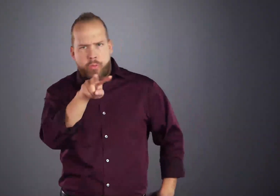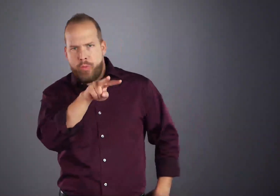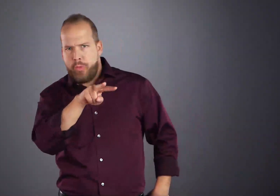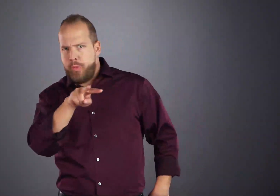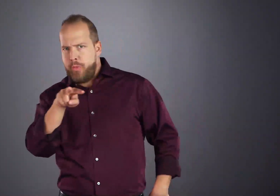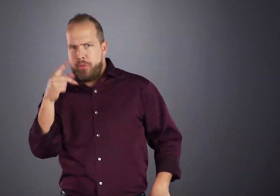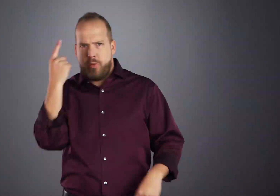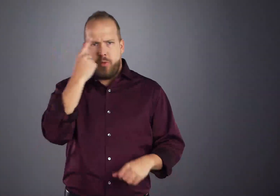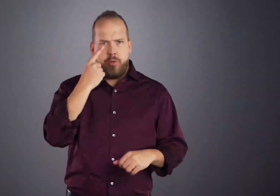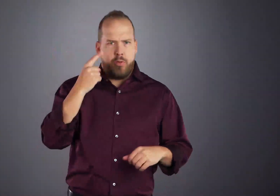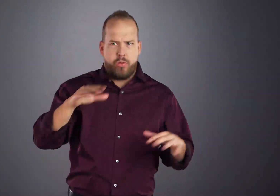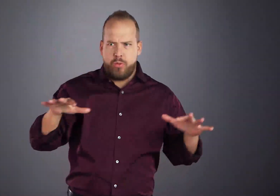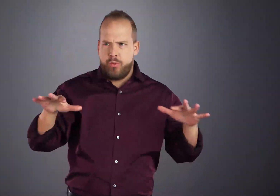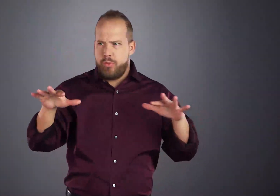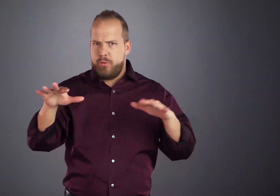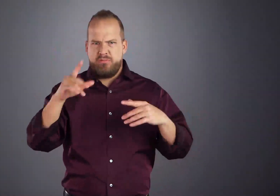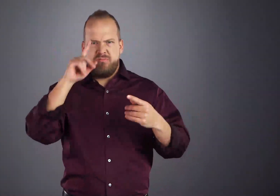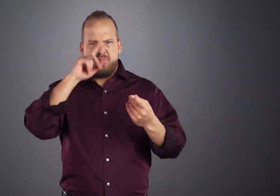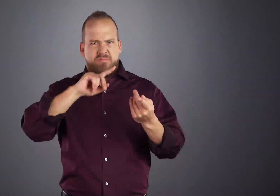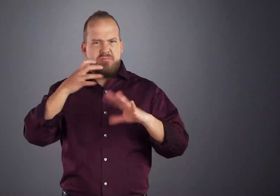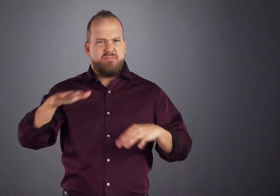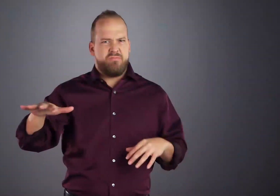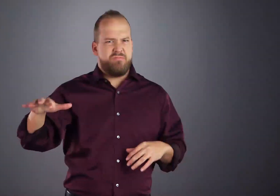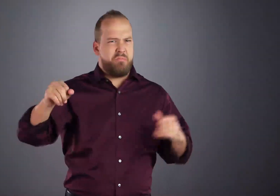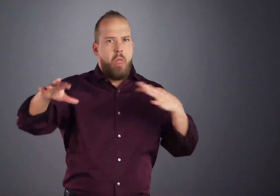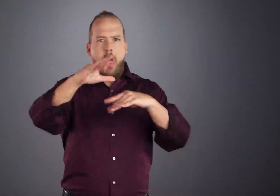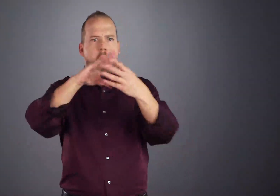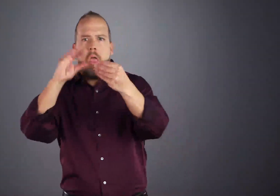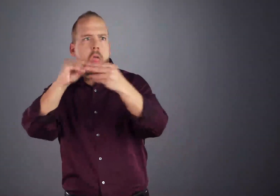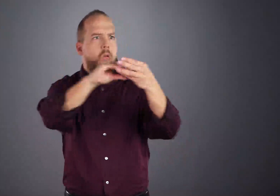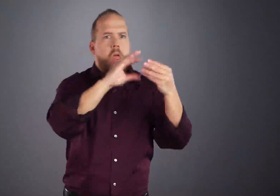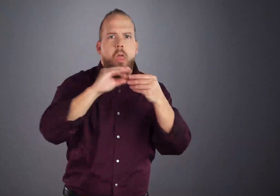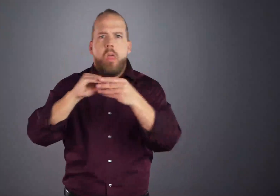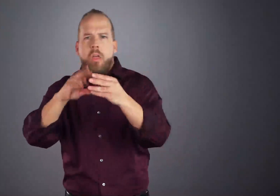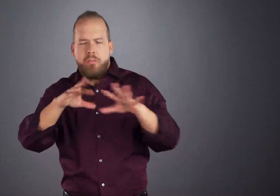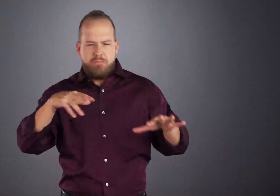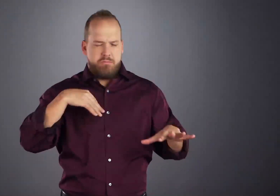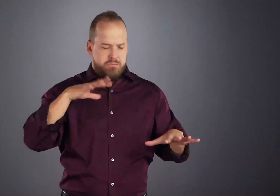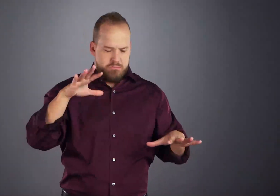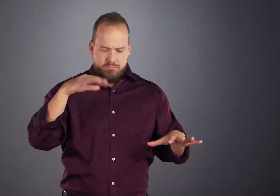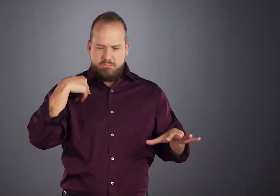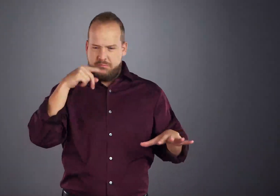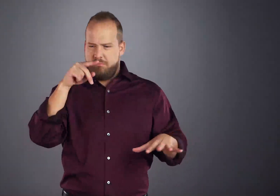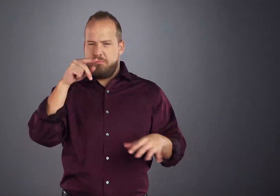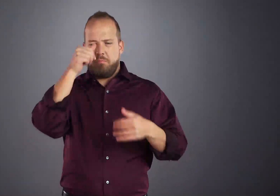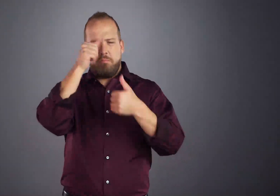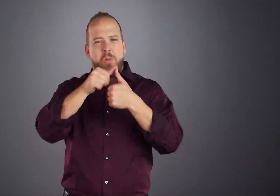which bore the inscription XYZ-32.